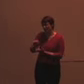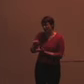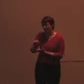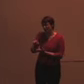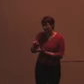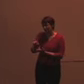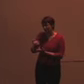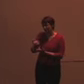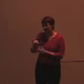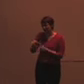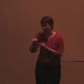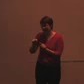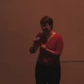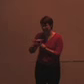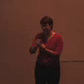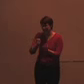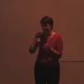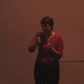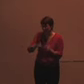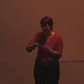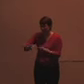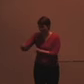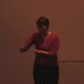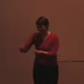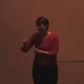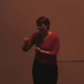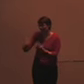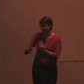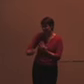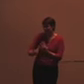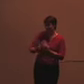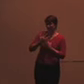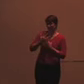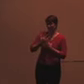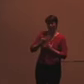And this is inspired by my personal experience.